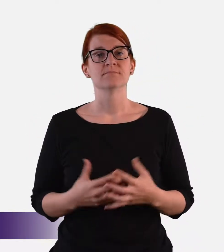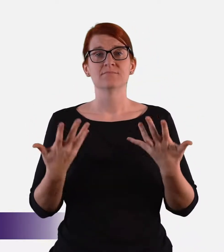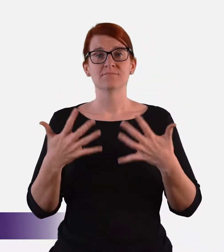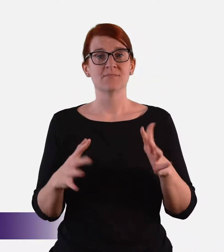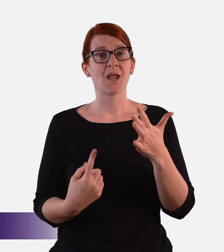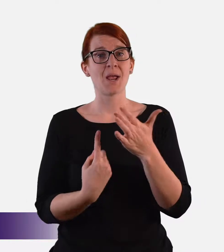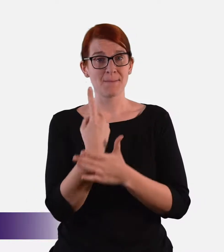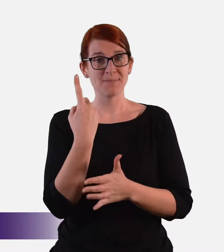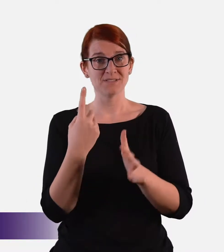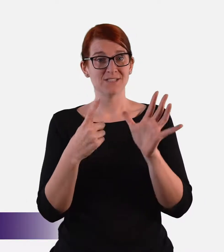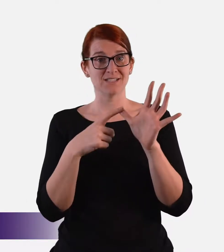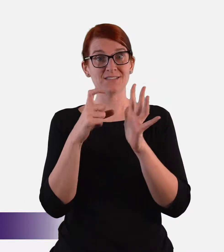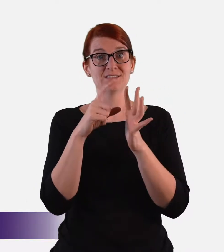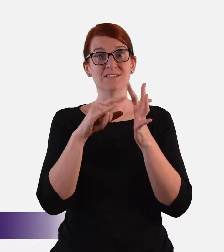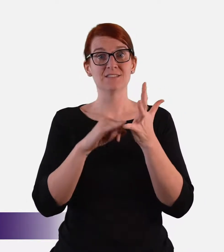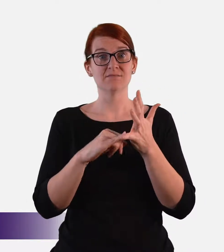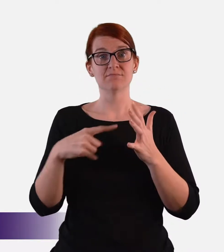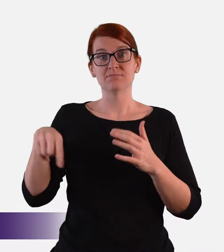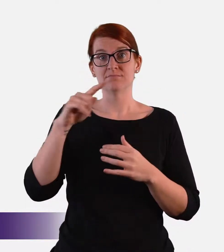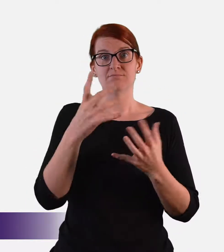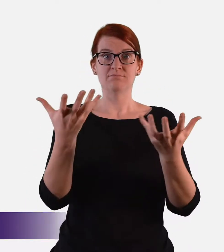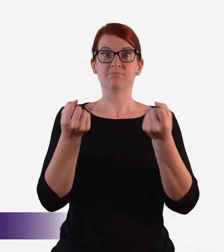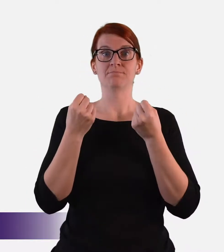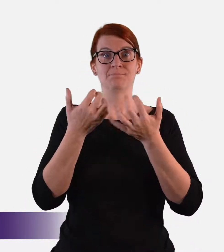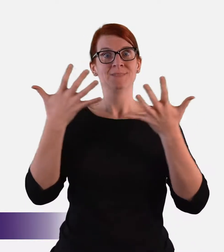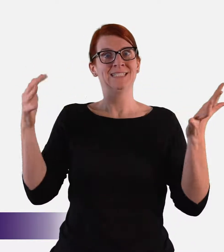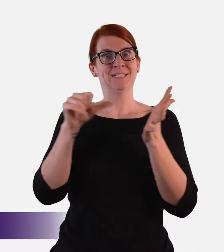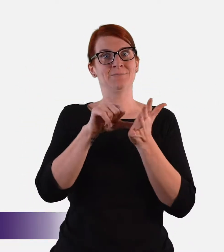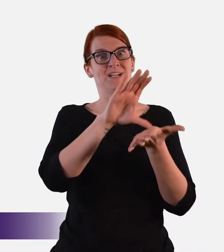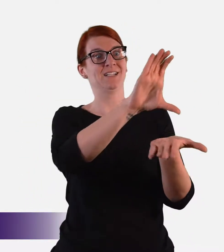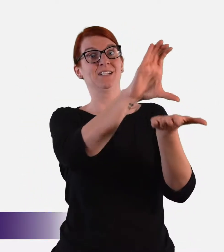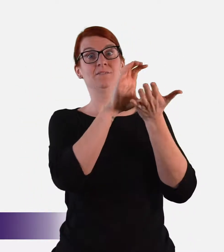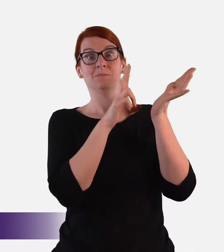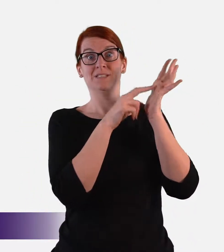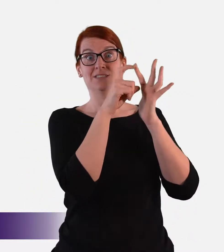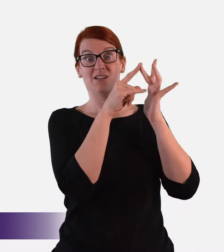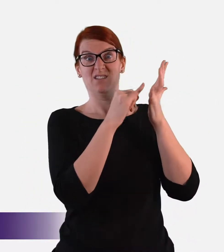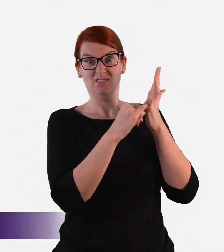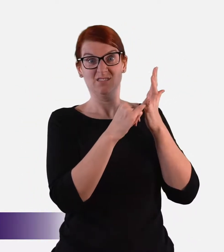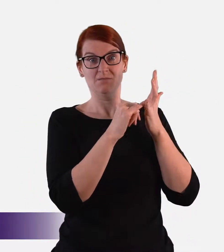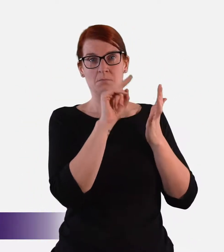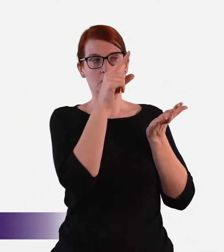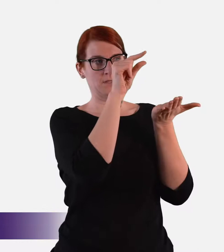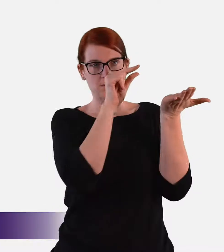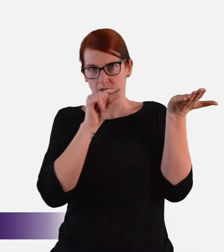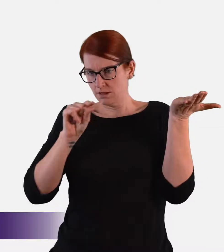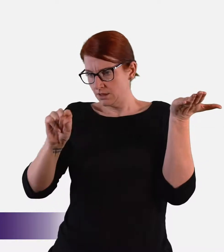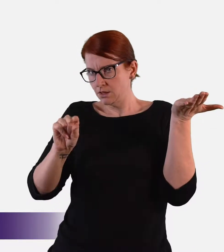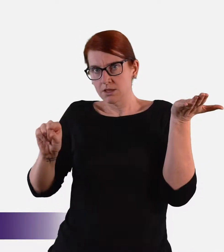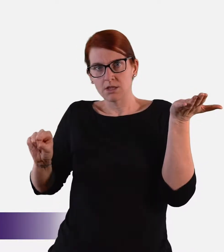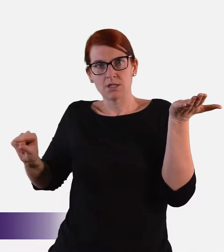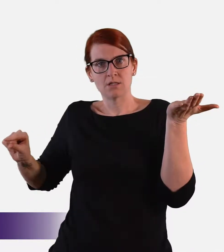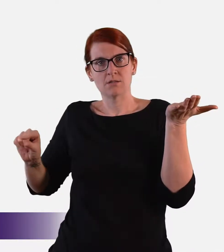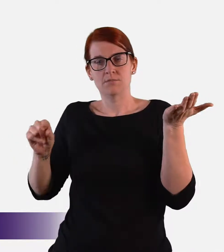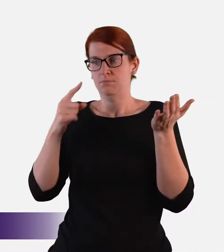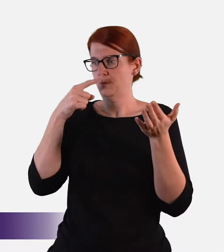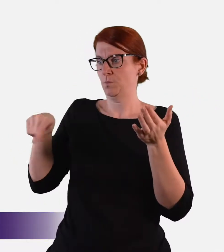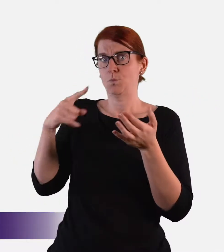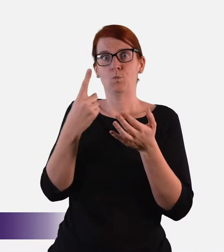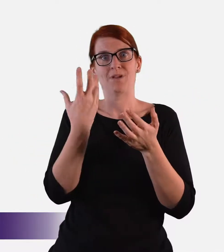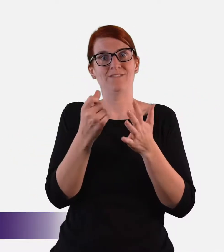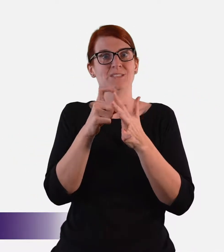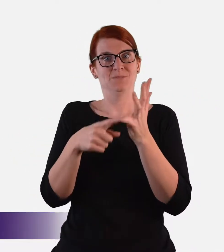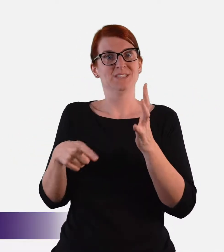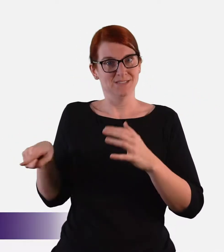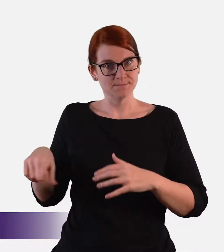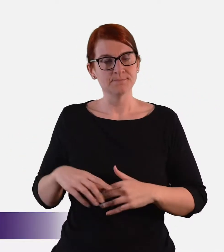and funding through the NDIS.